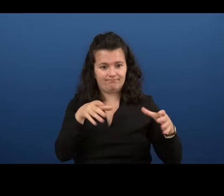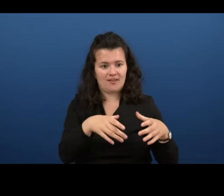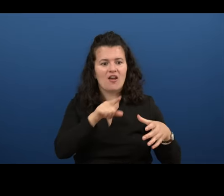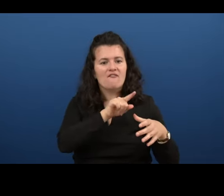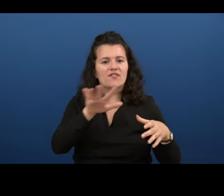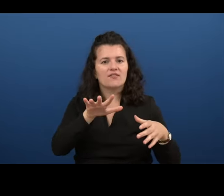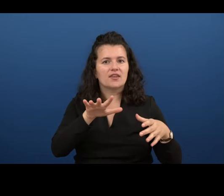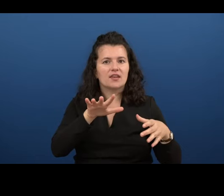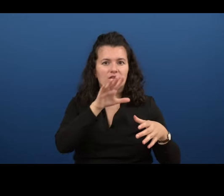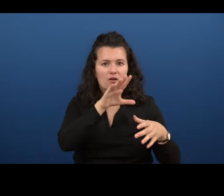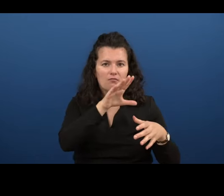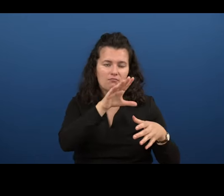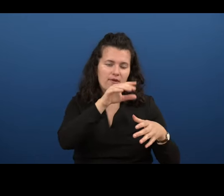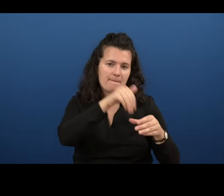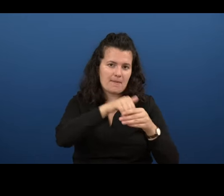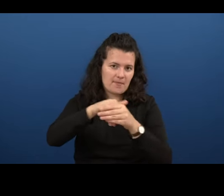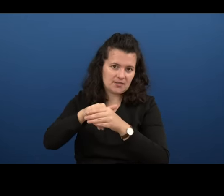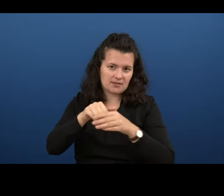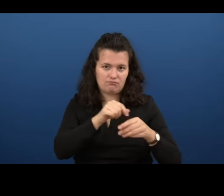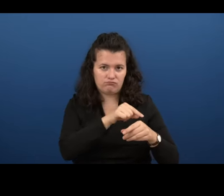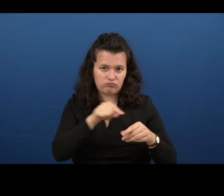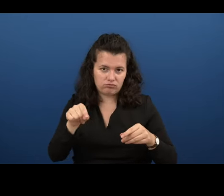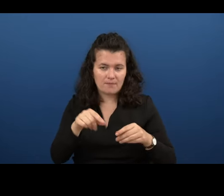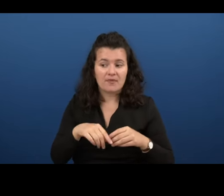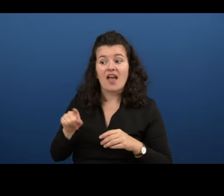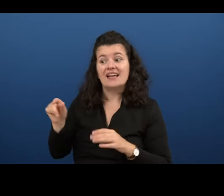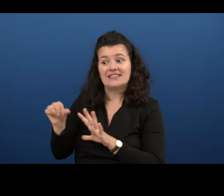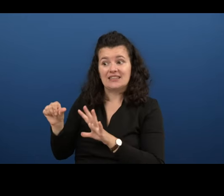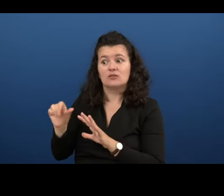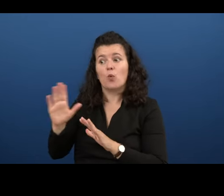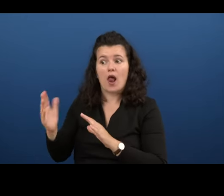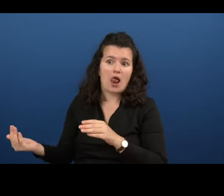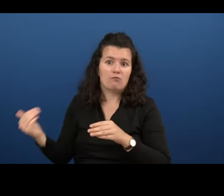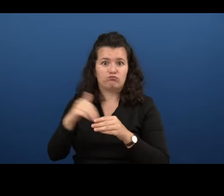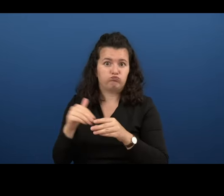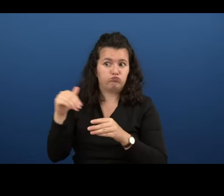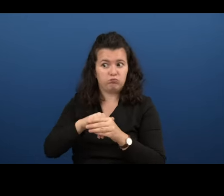12:03:12 We have six prospective members coming in, and we are the six associate members so